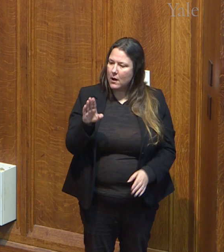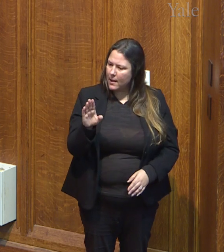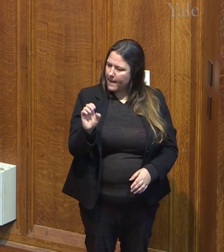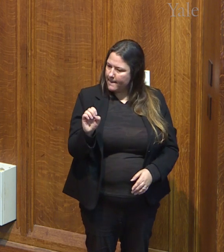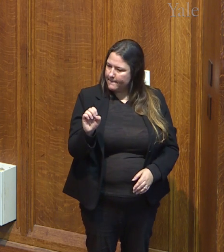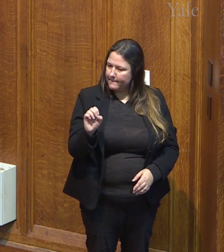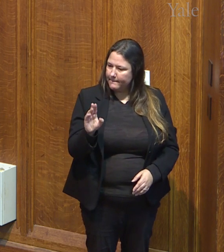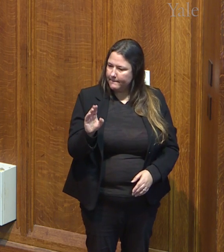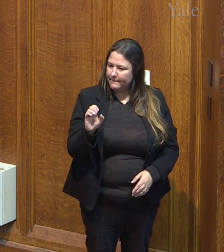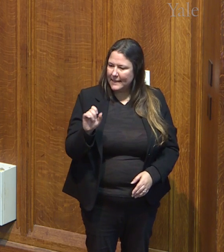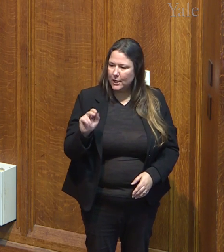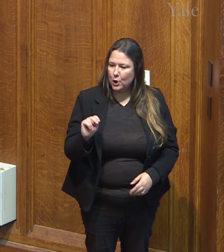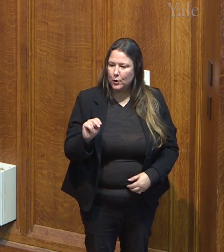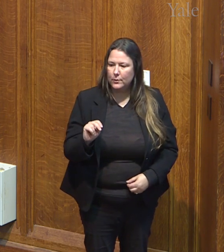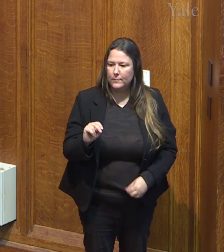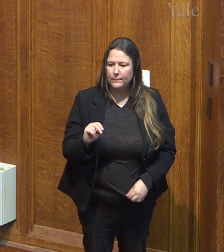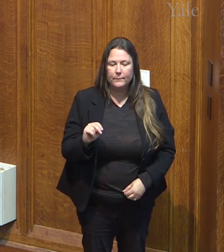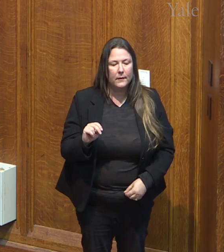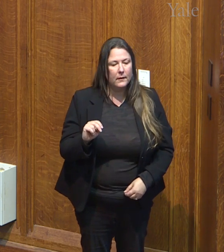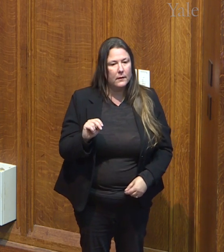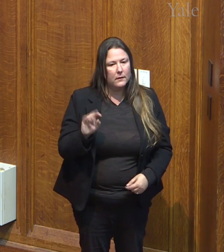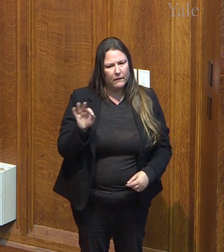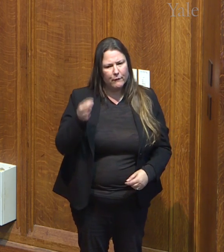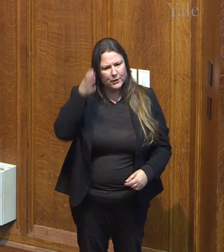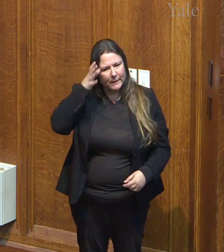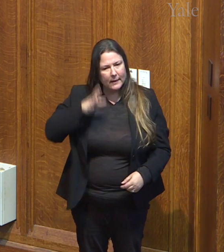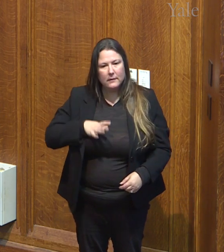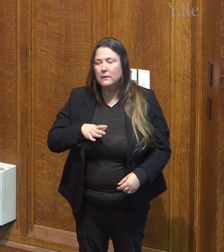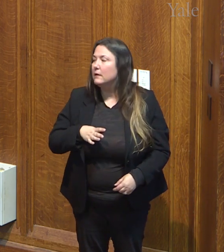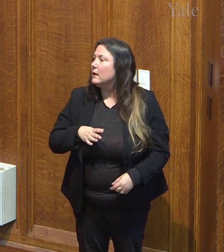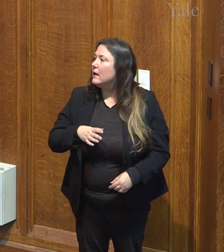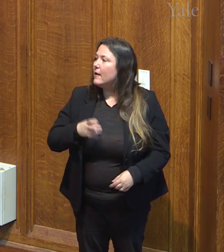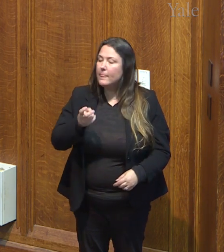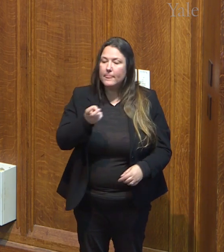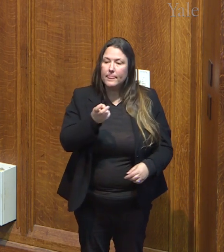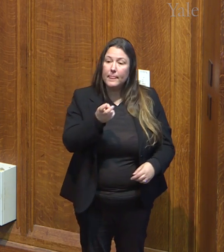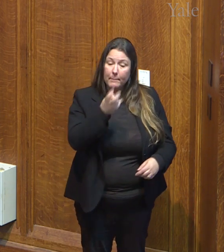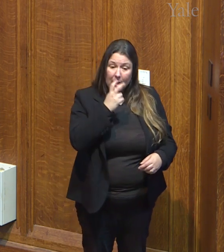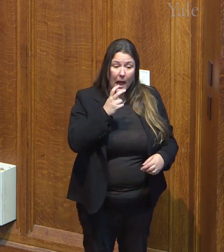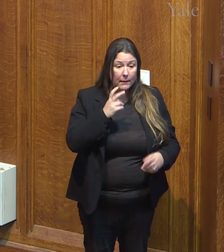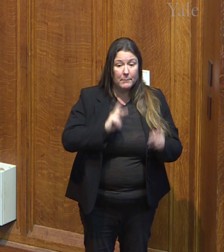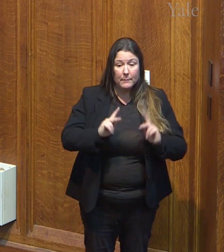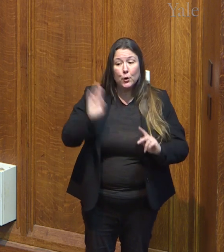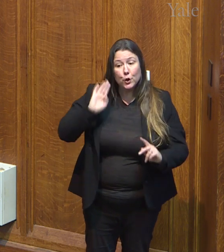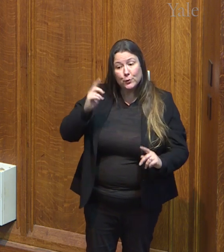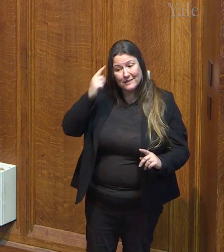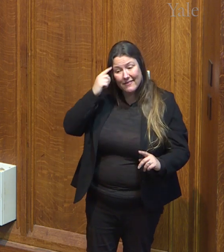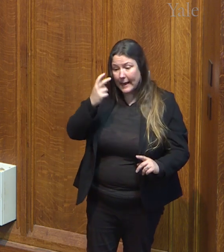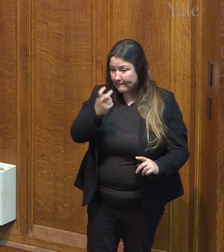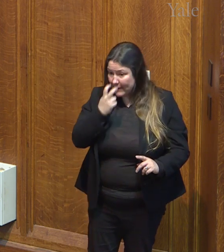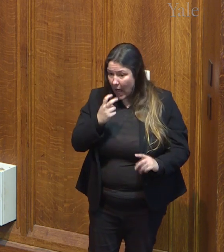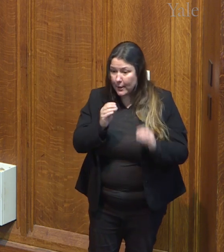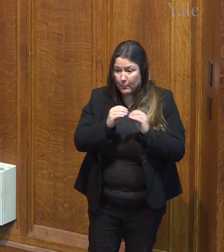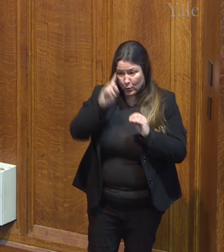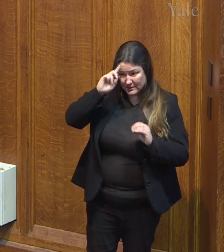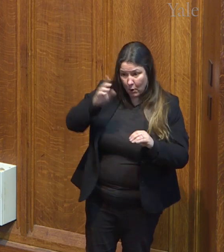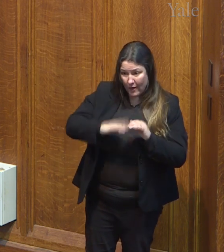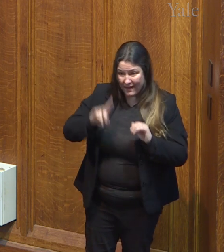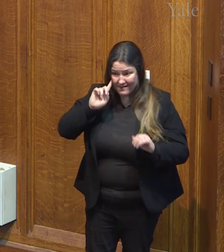Aristotle found the Blind more intelligent than the Deaf because the Blind could hear. He believed that all rational discourse